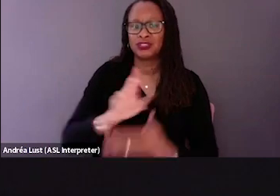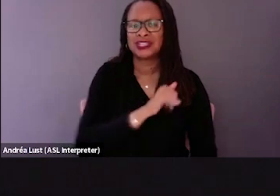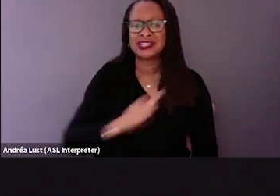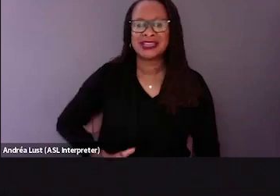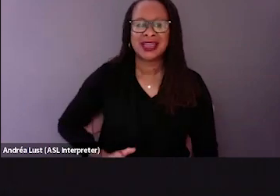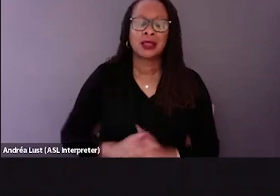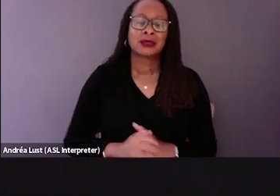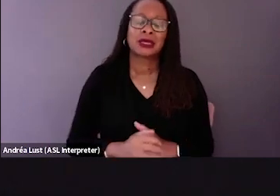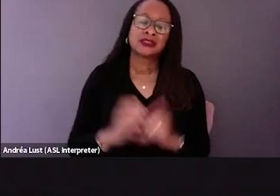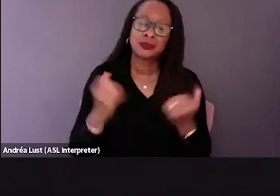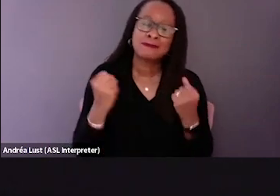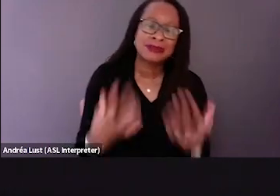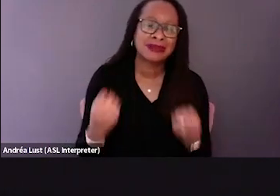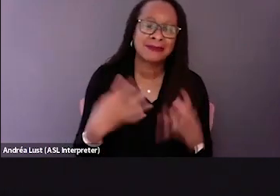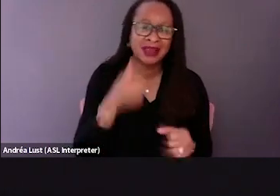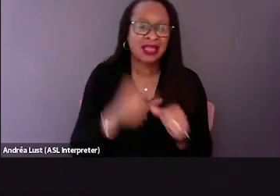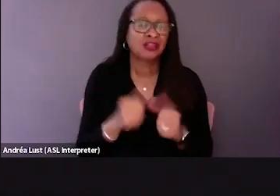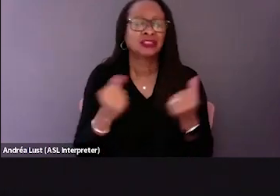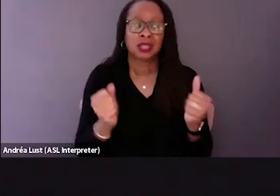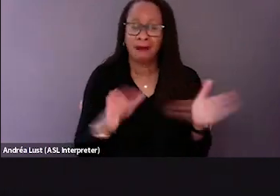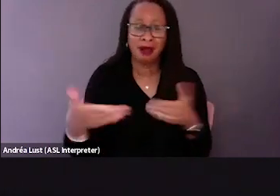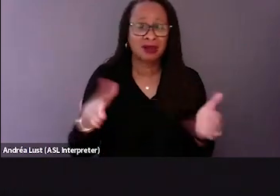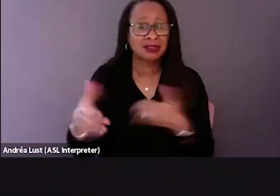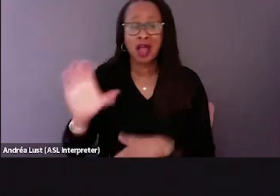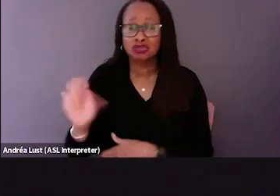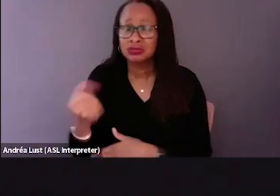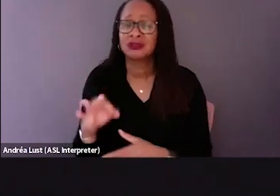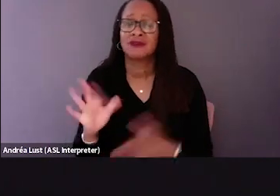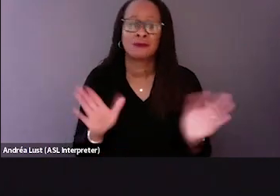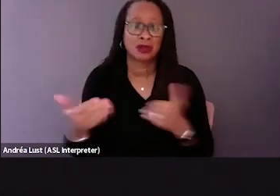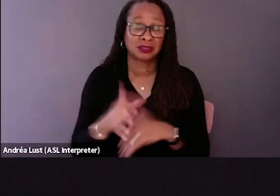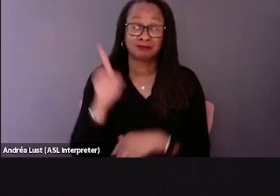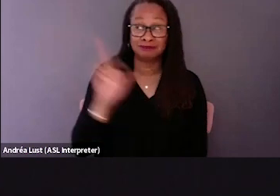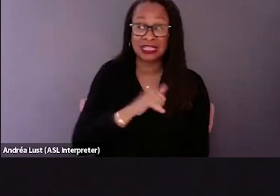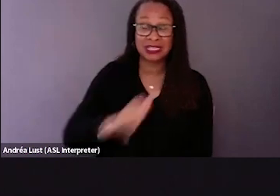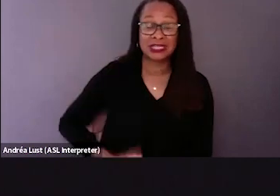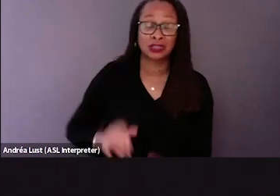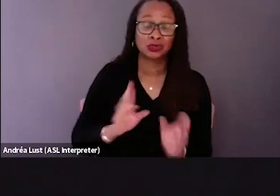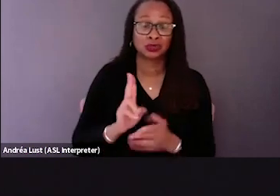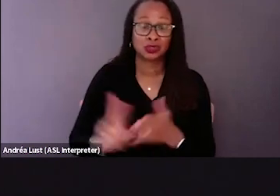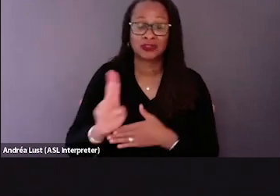in hundreds of boxes at Yale. And we knew that she had corresponded with some of these letter writers for decades.